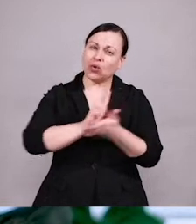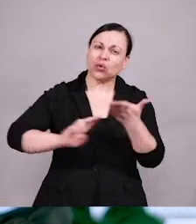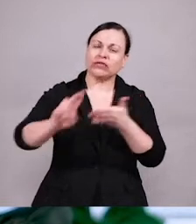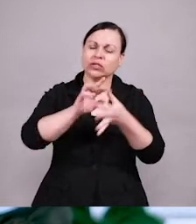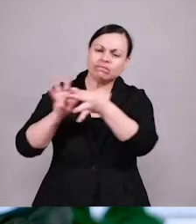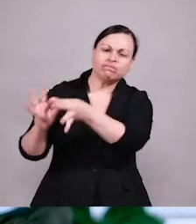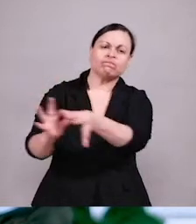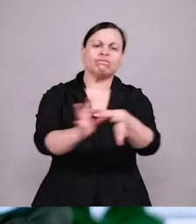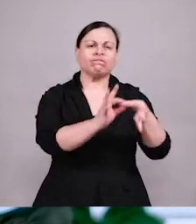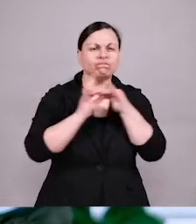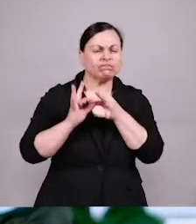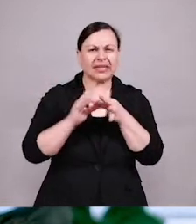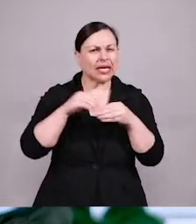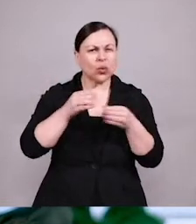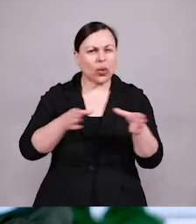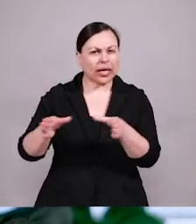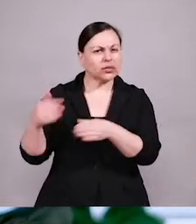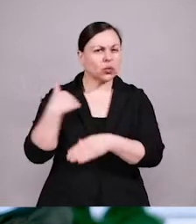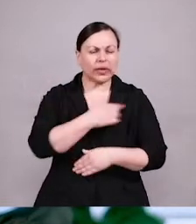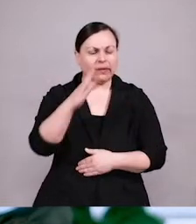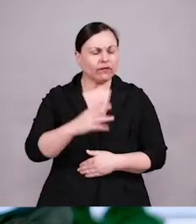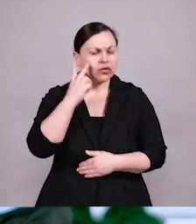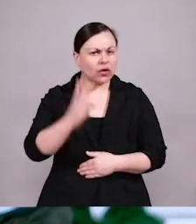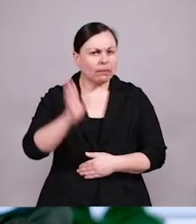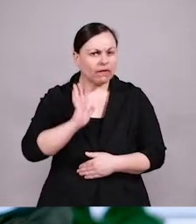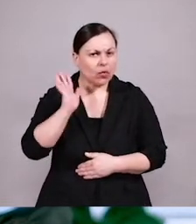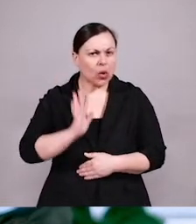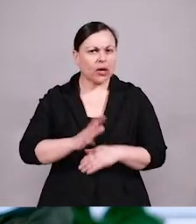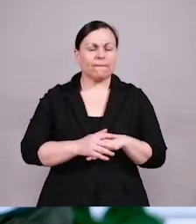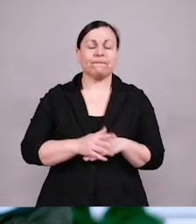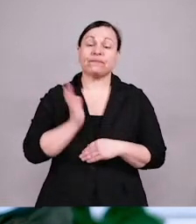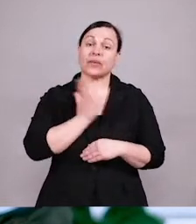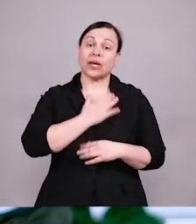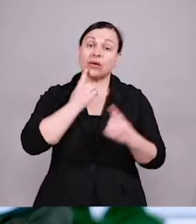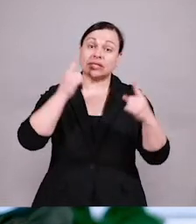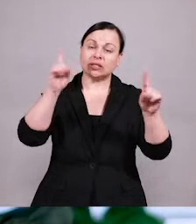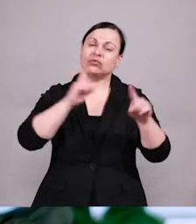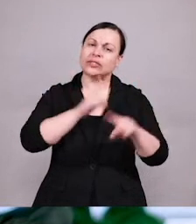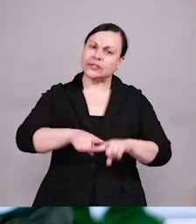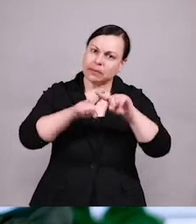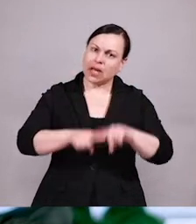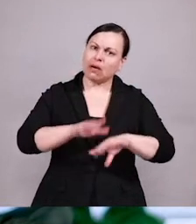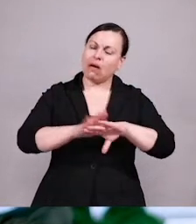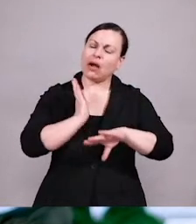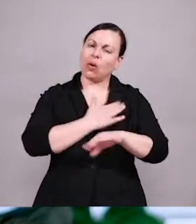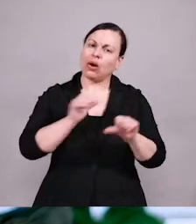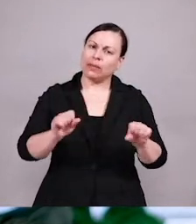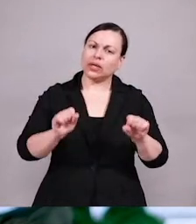Our success this past year hinged on our ability to develop innovative and truly collaborative